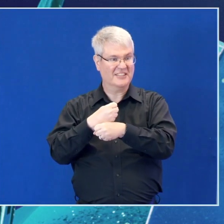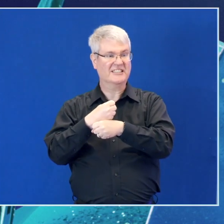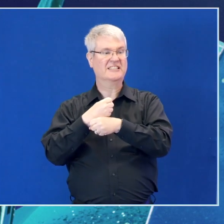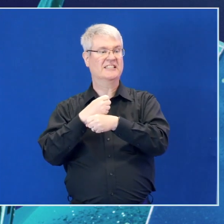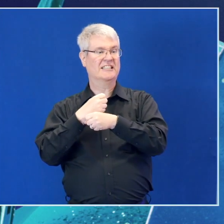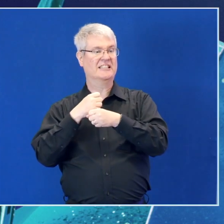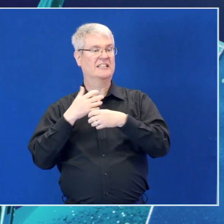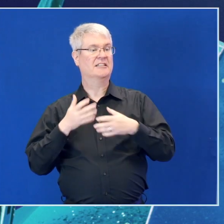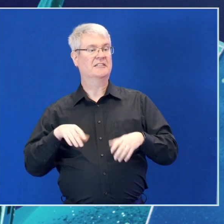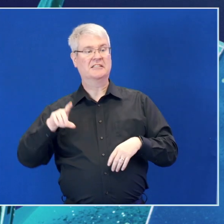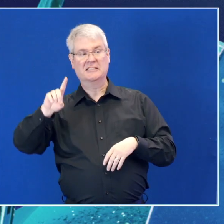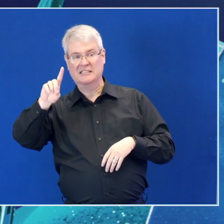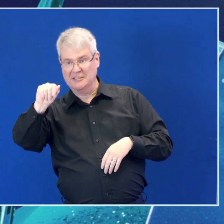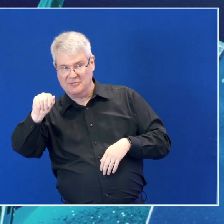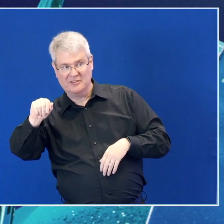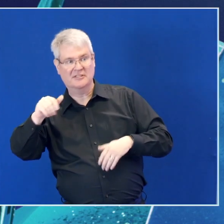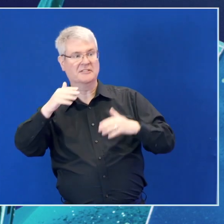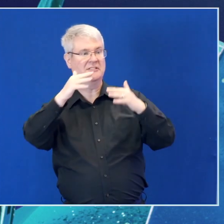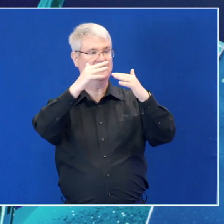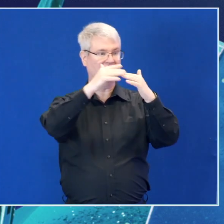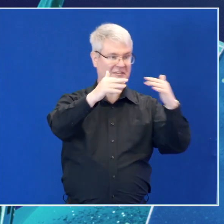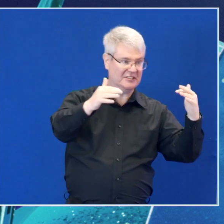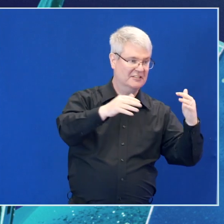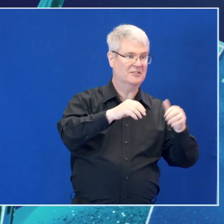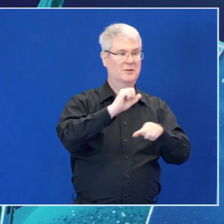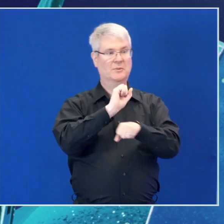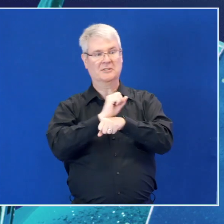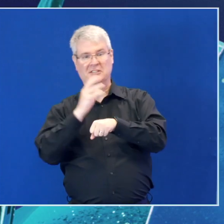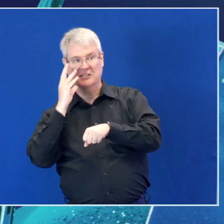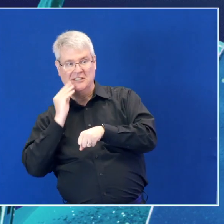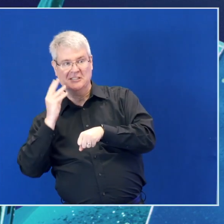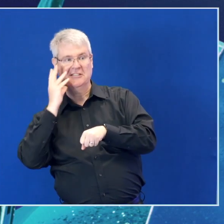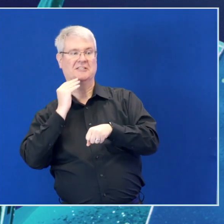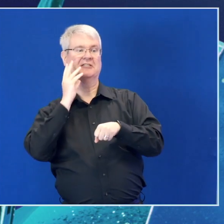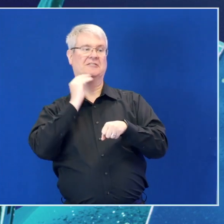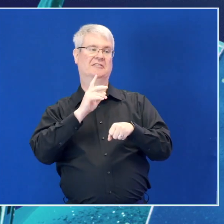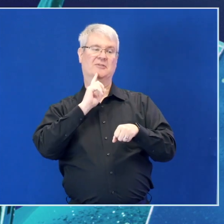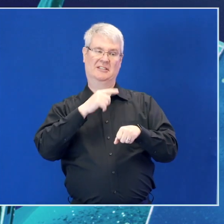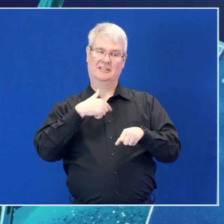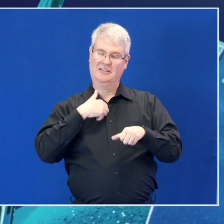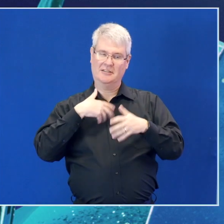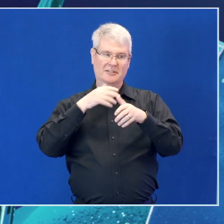and the employee experience. I get to work really closely with our employees and our manager communities.